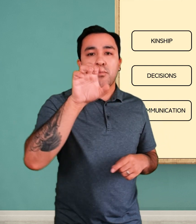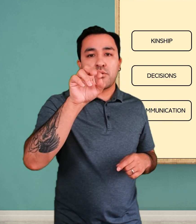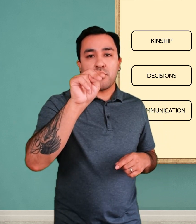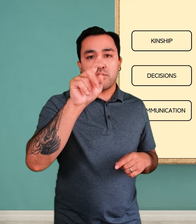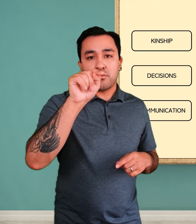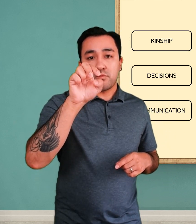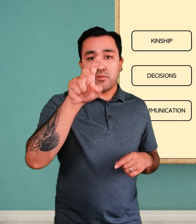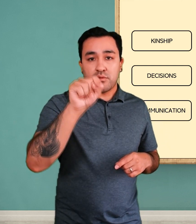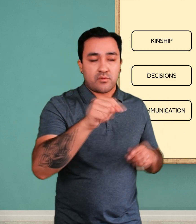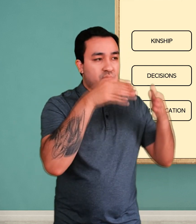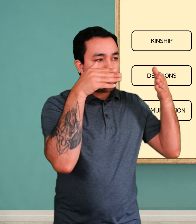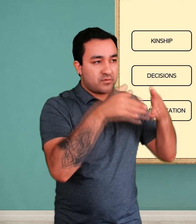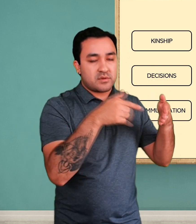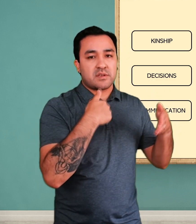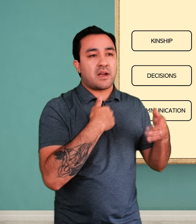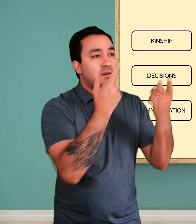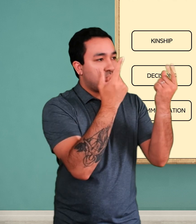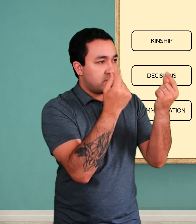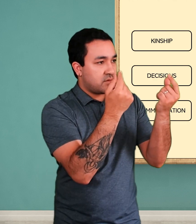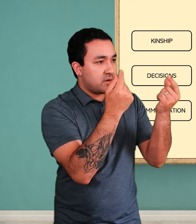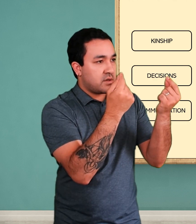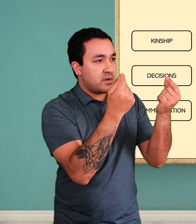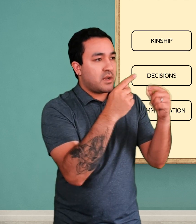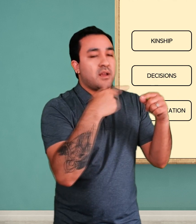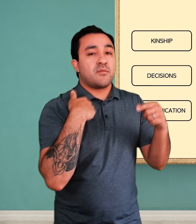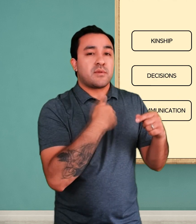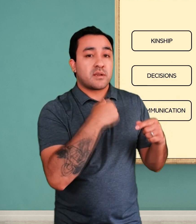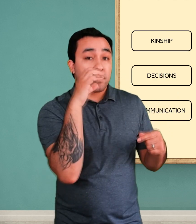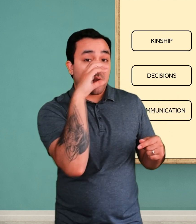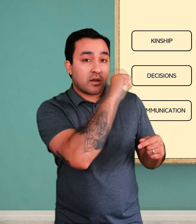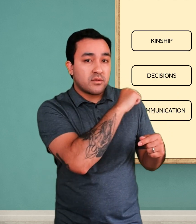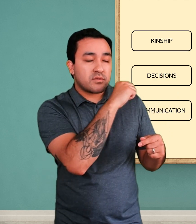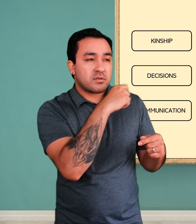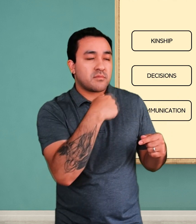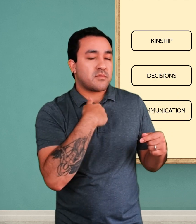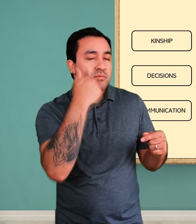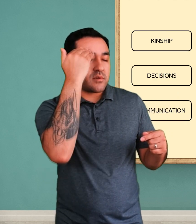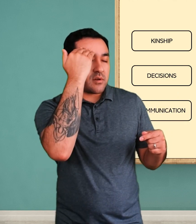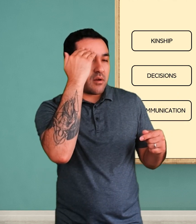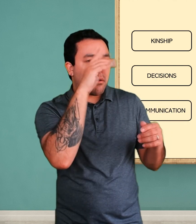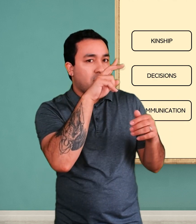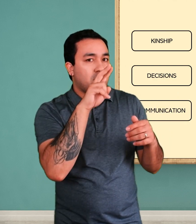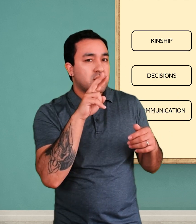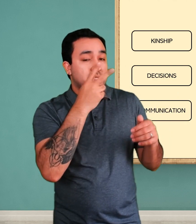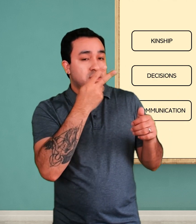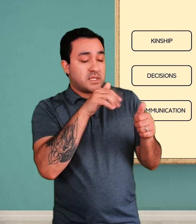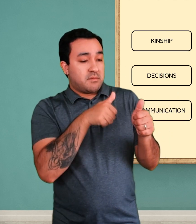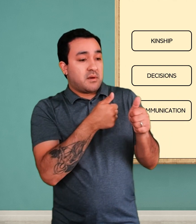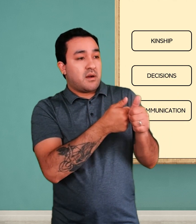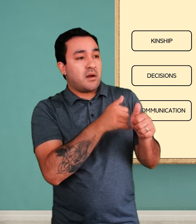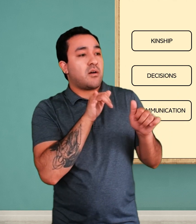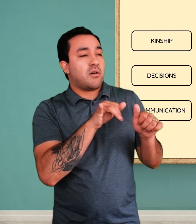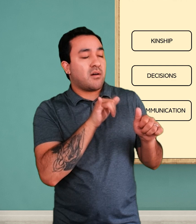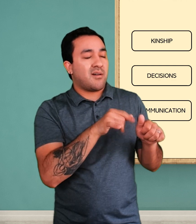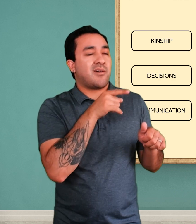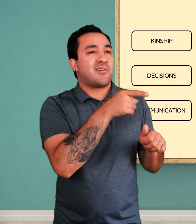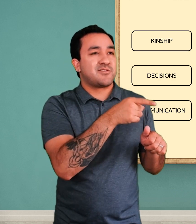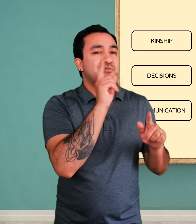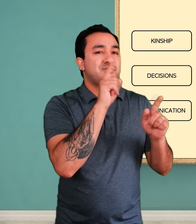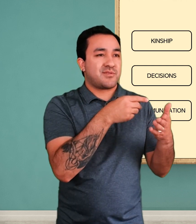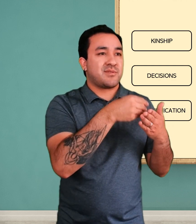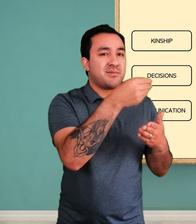items needed. This is also an example of how culture and language go hand-in-hand. There